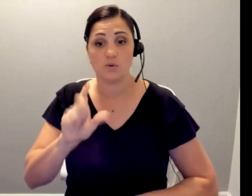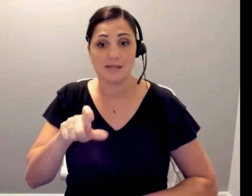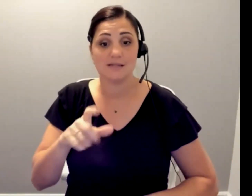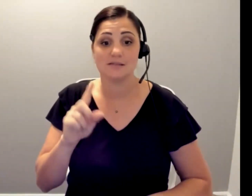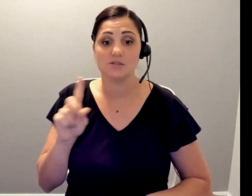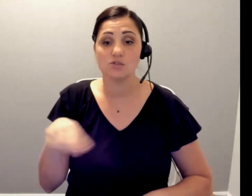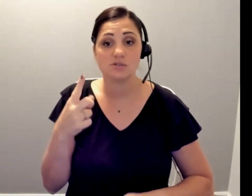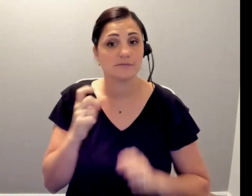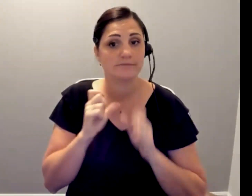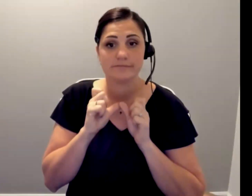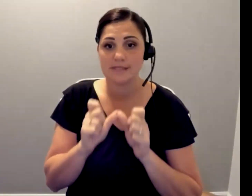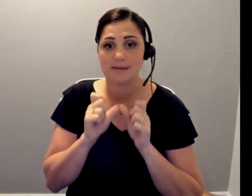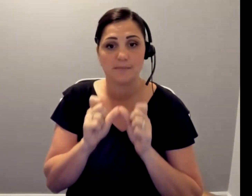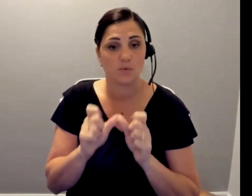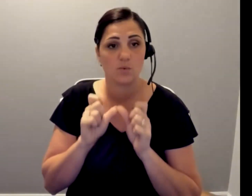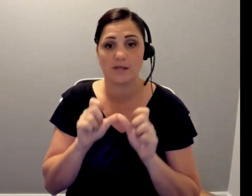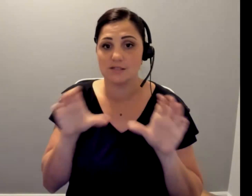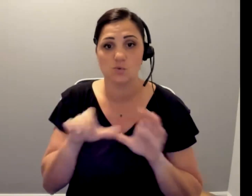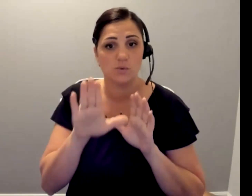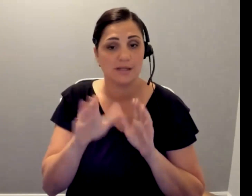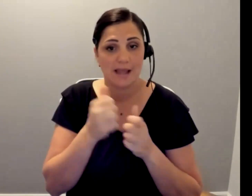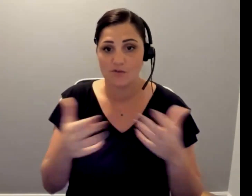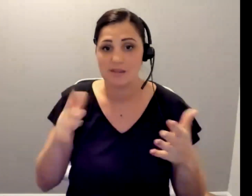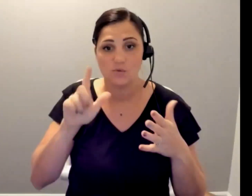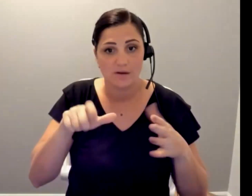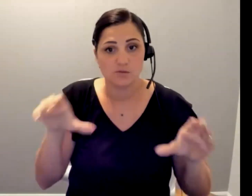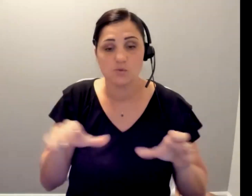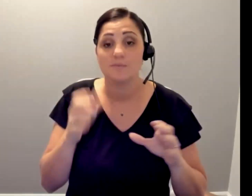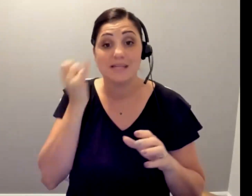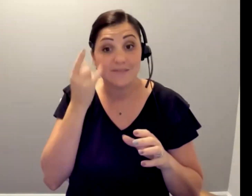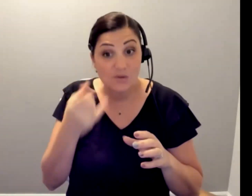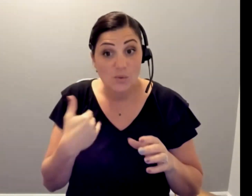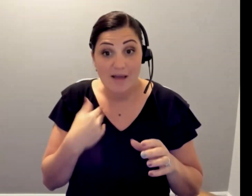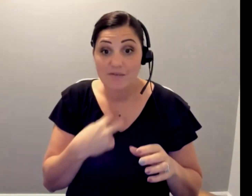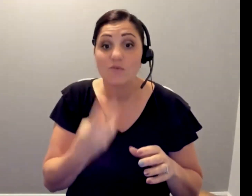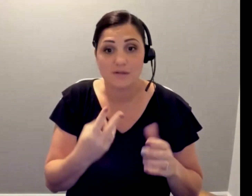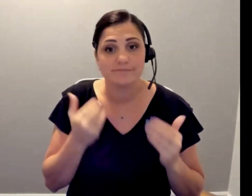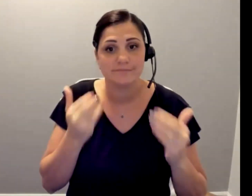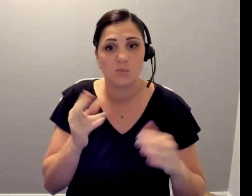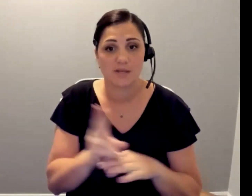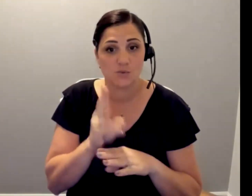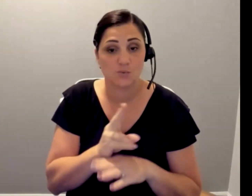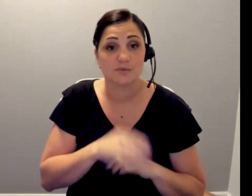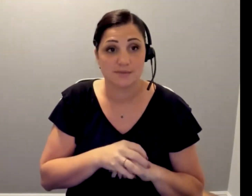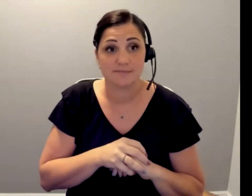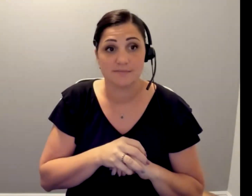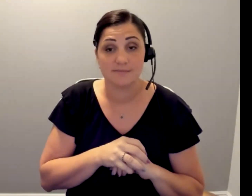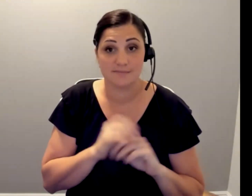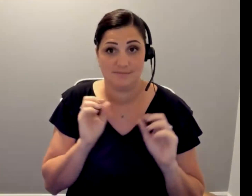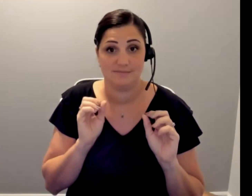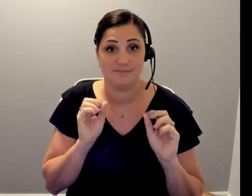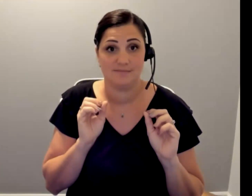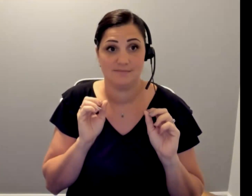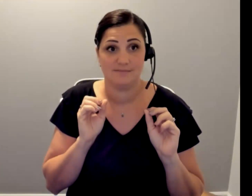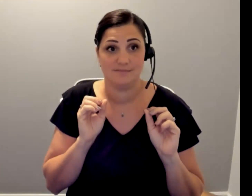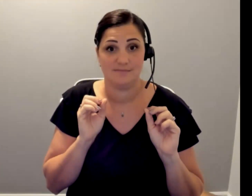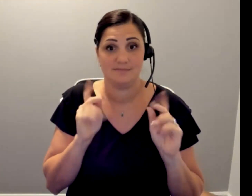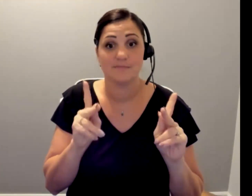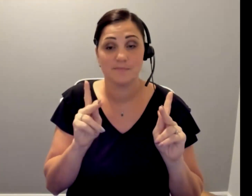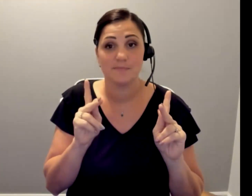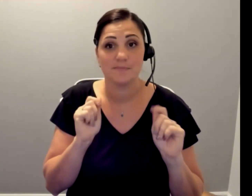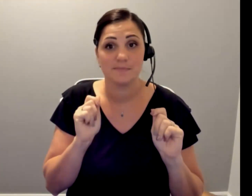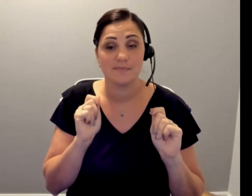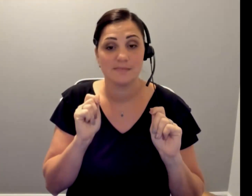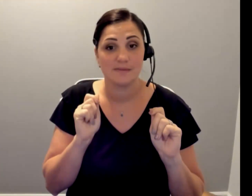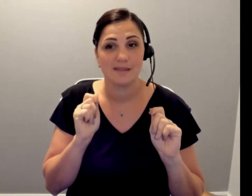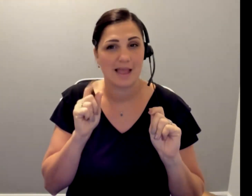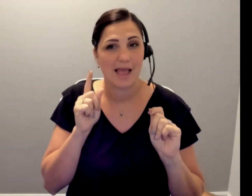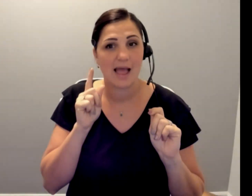and I mean I had been a teacher assistant for eight years and I have been at my due job for two years and my job is very accommodating the work that I do. And I had to say people with disabilities really need to advocate and get their voices heard. If you advocate your needs